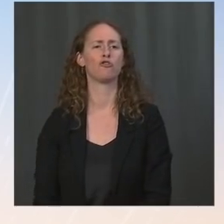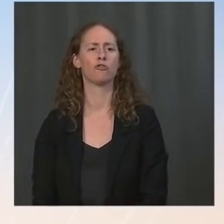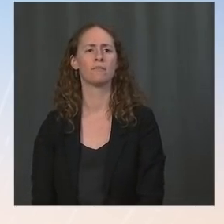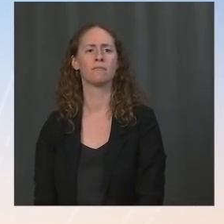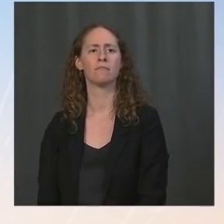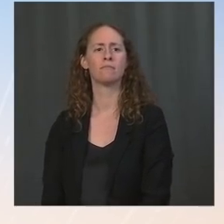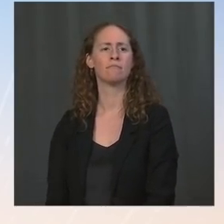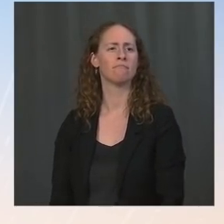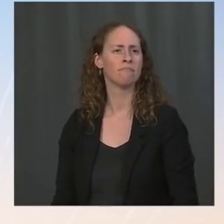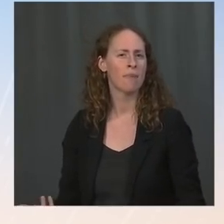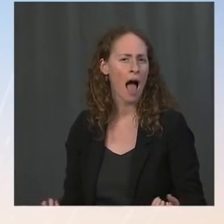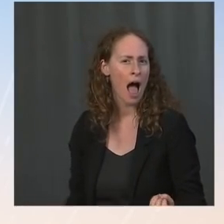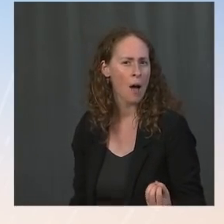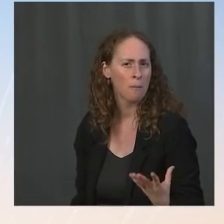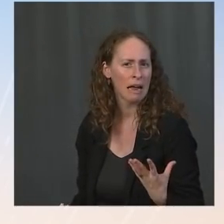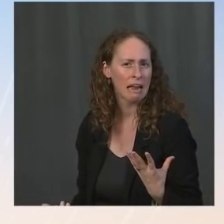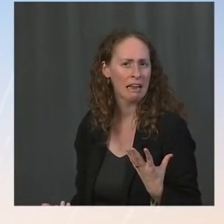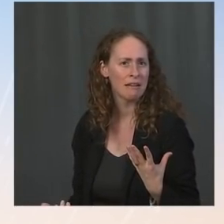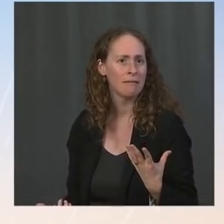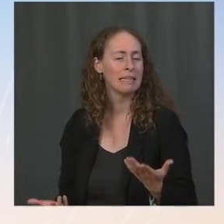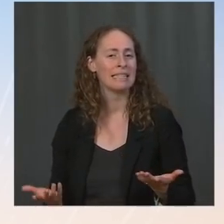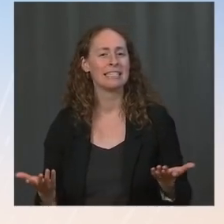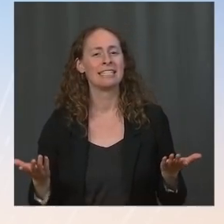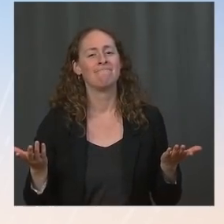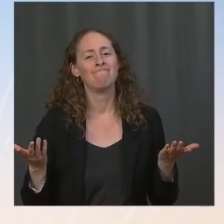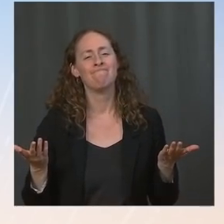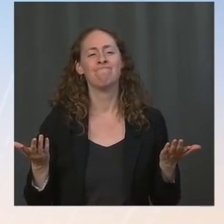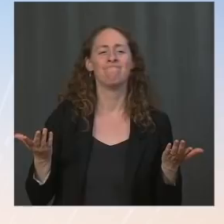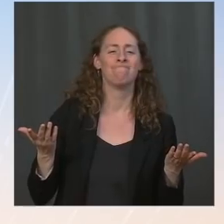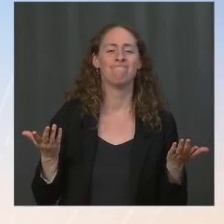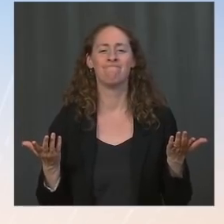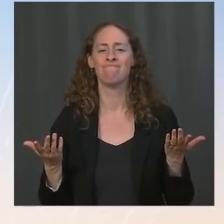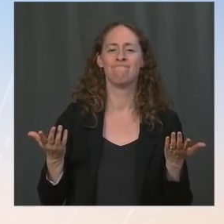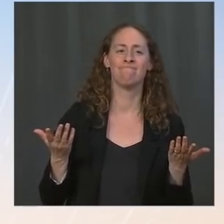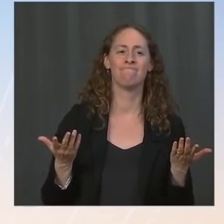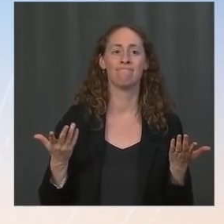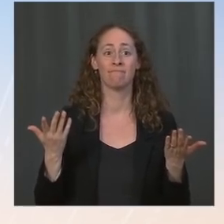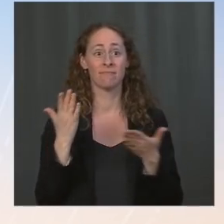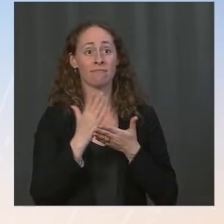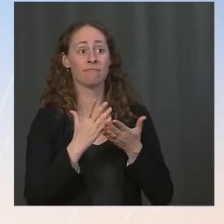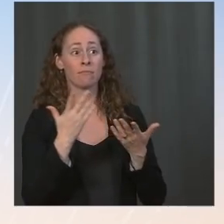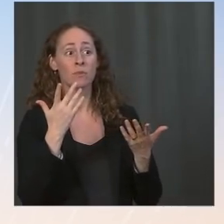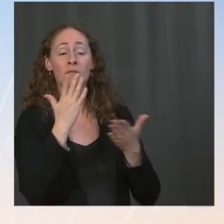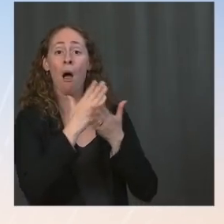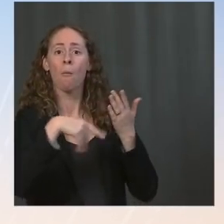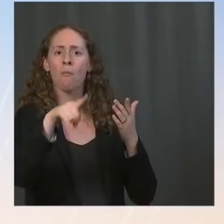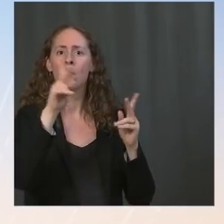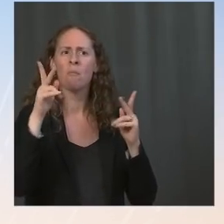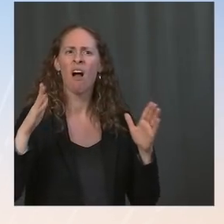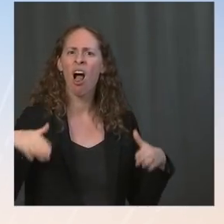of getting to a number, Yamiche, is that there may be people who haven't even applied yet, so we can't count those people. If they're eligible, then we'll --